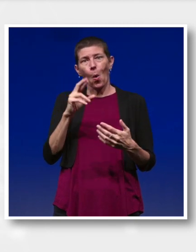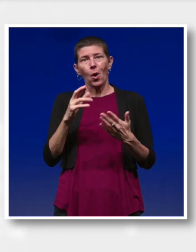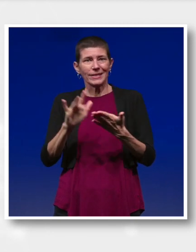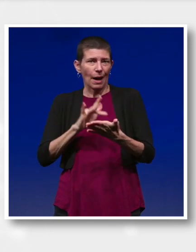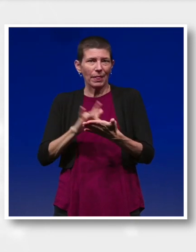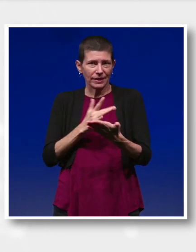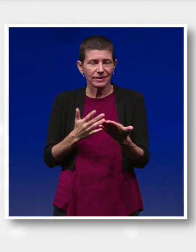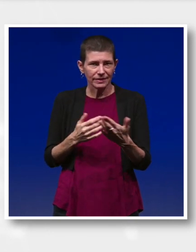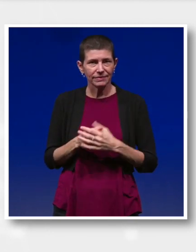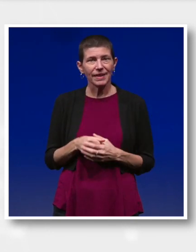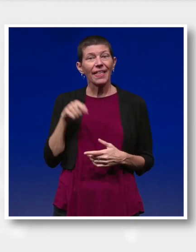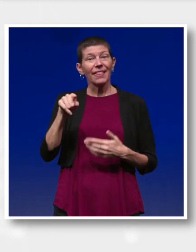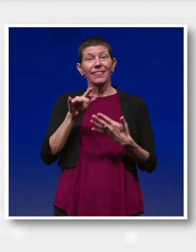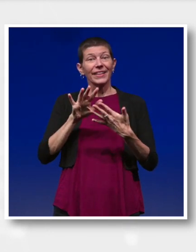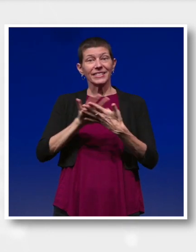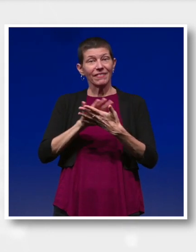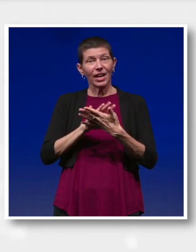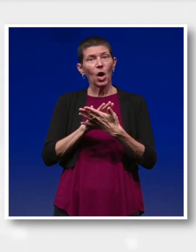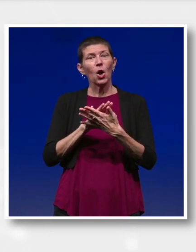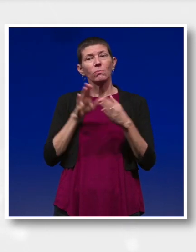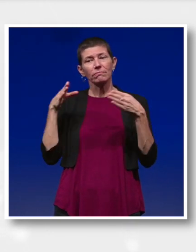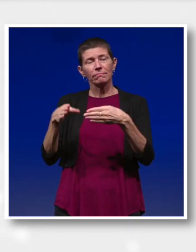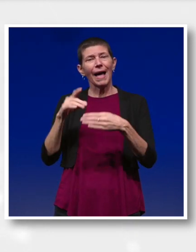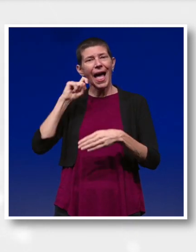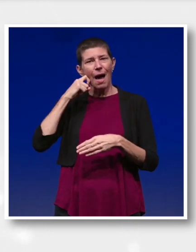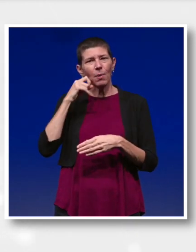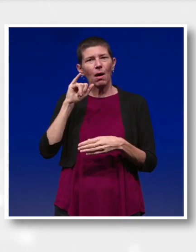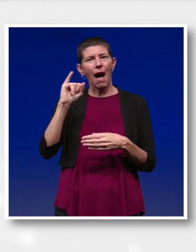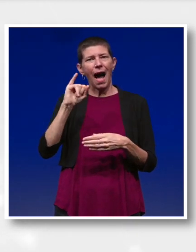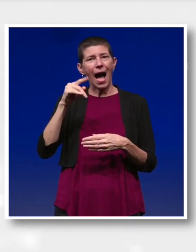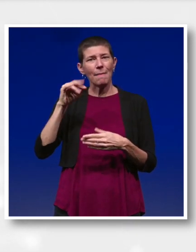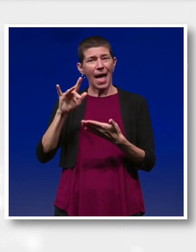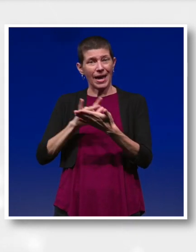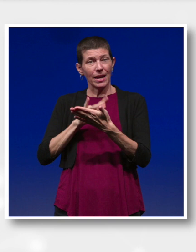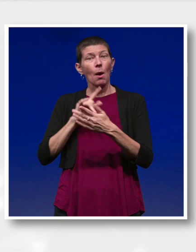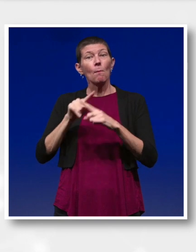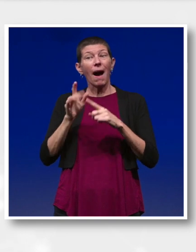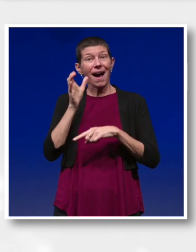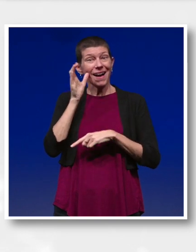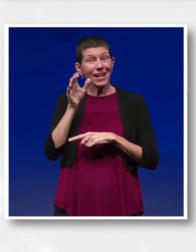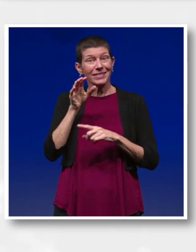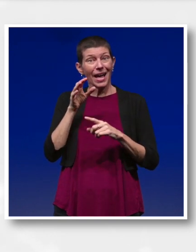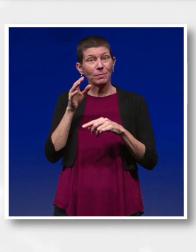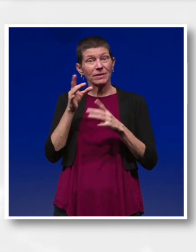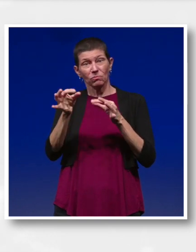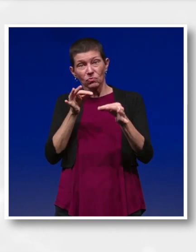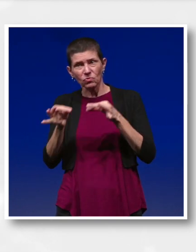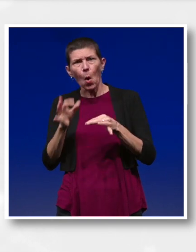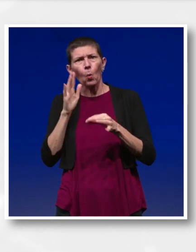This video is filmed on an Apple iPad, but the concepts are valuable for any device